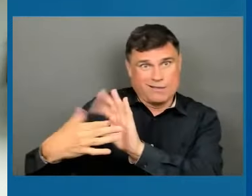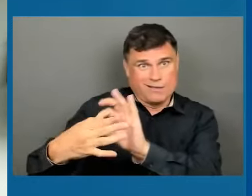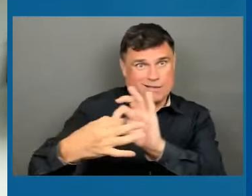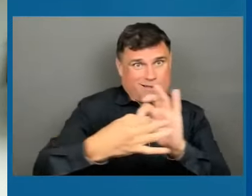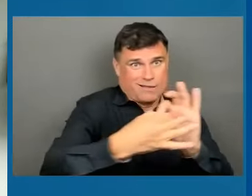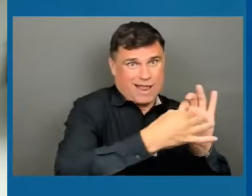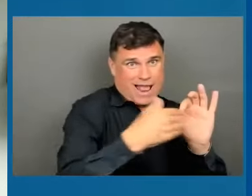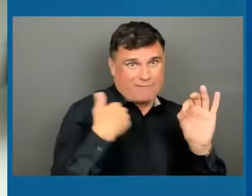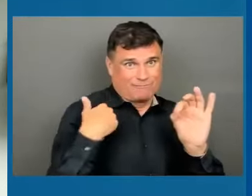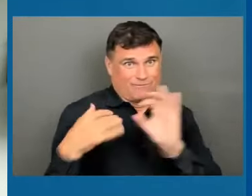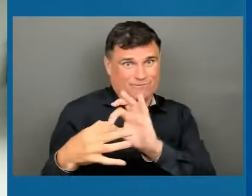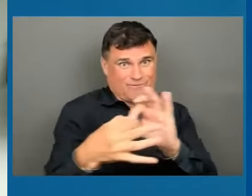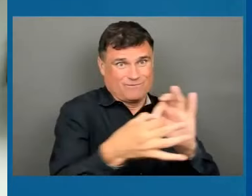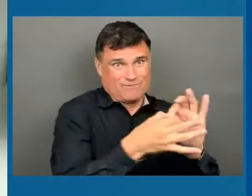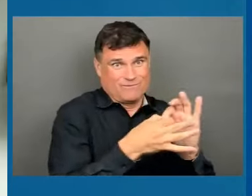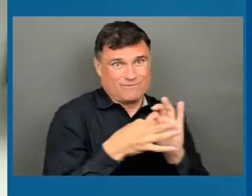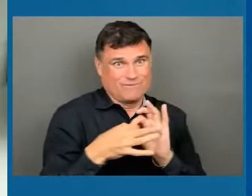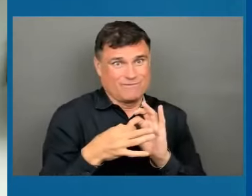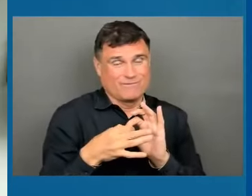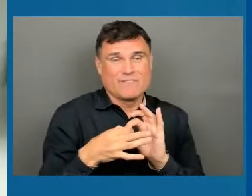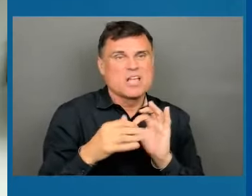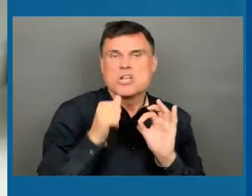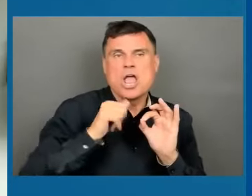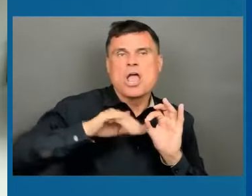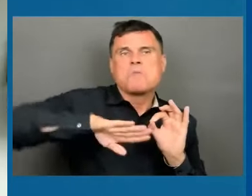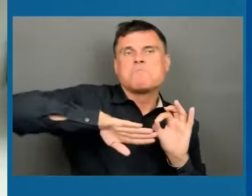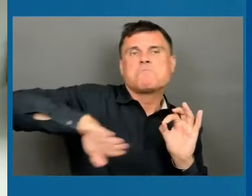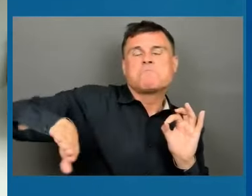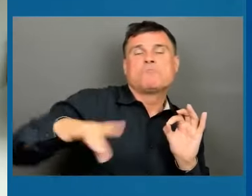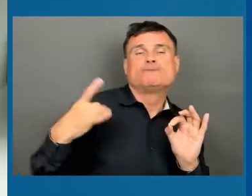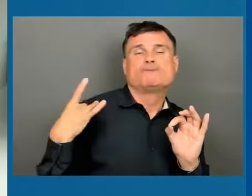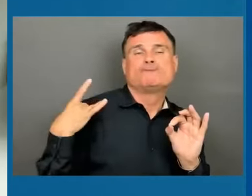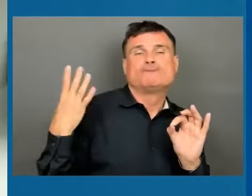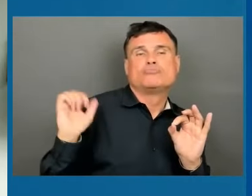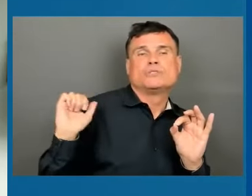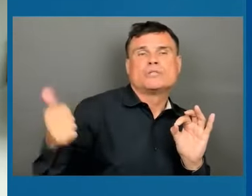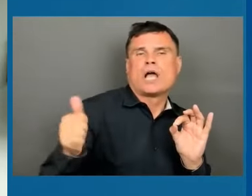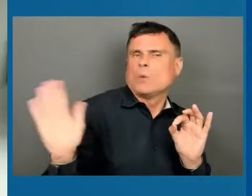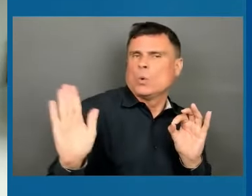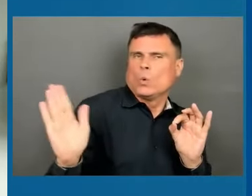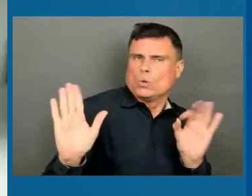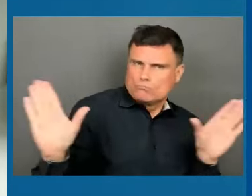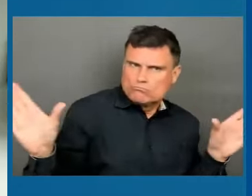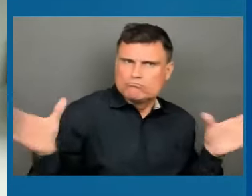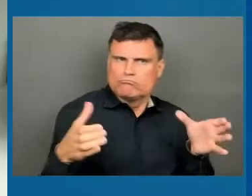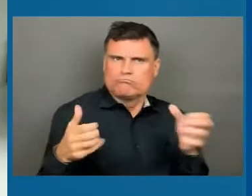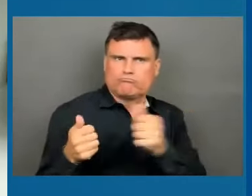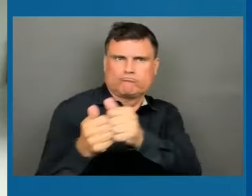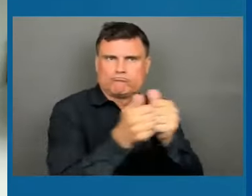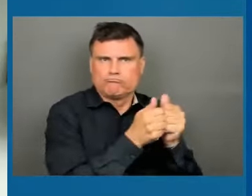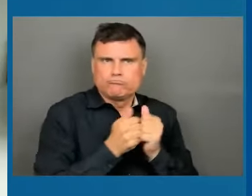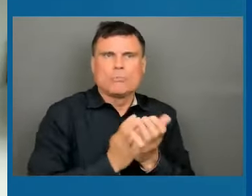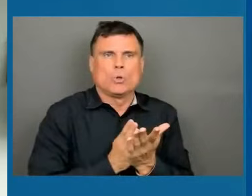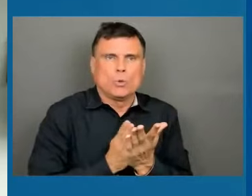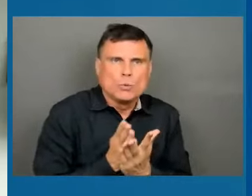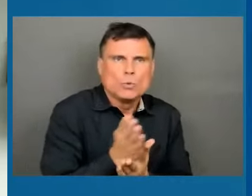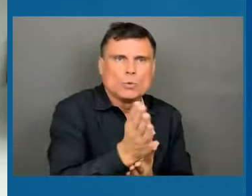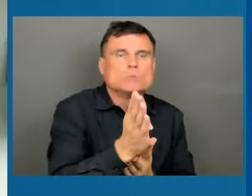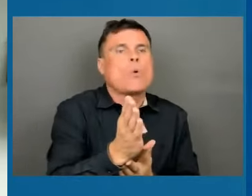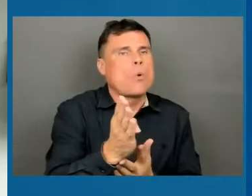our before provincial stockpile of sandbags and flood control assets to ensure that communities that are requesting